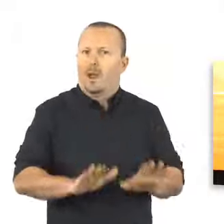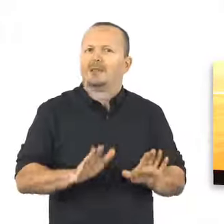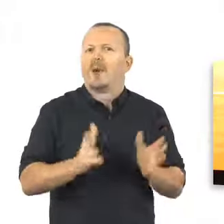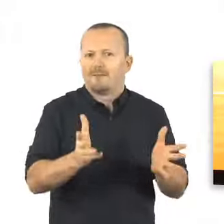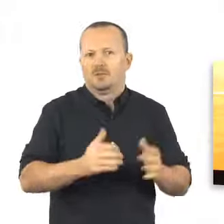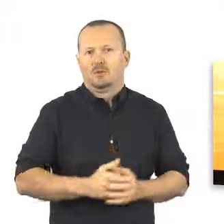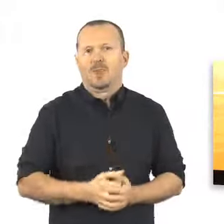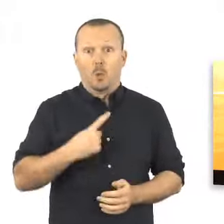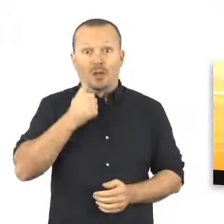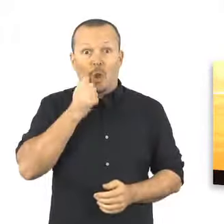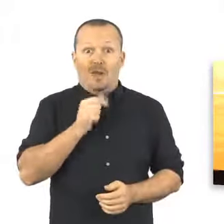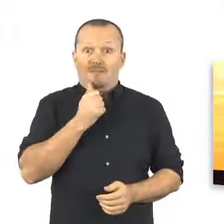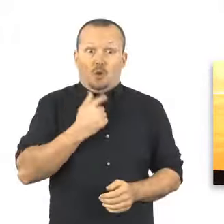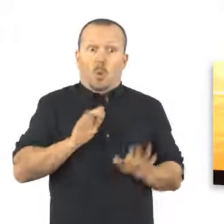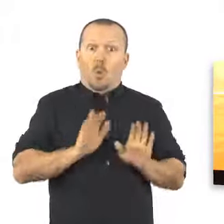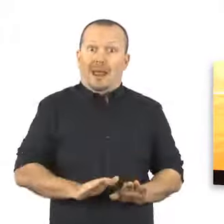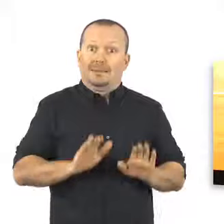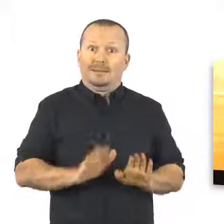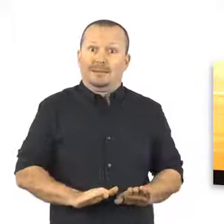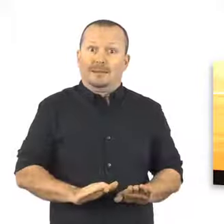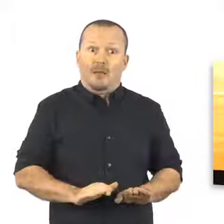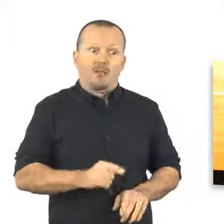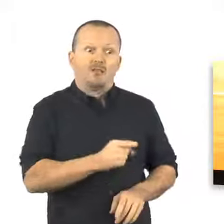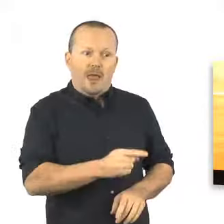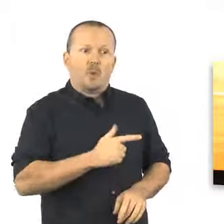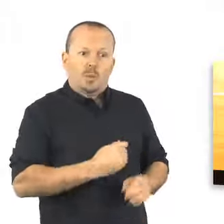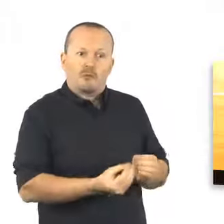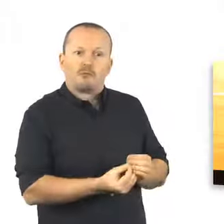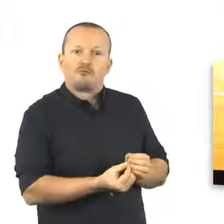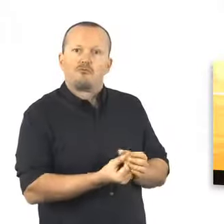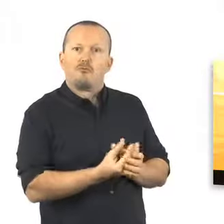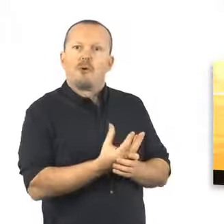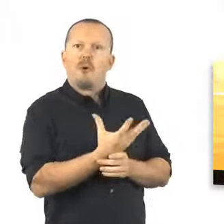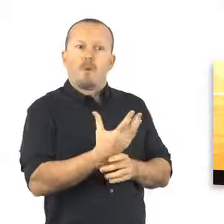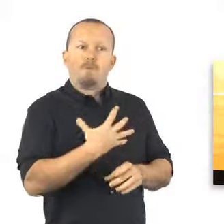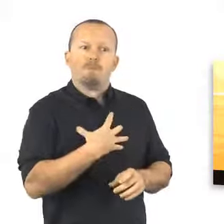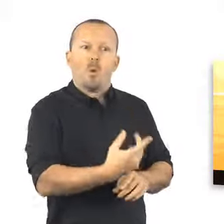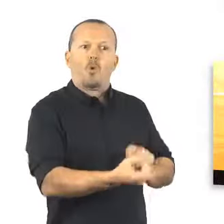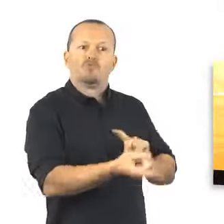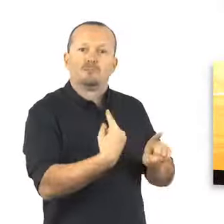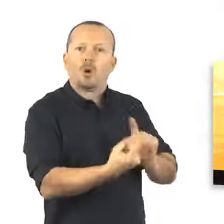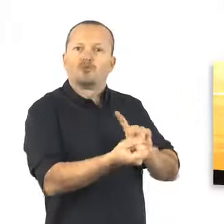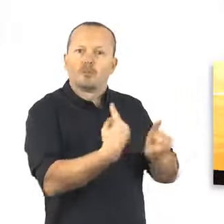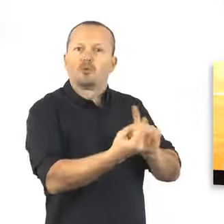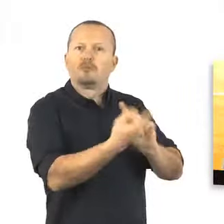And we know that just by waiting, children will produce more responses and they’ll